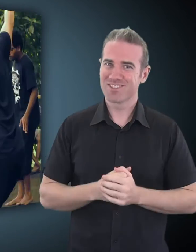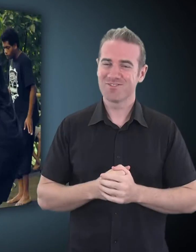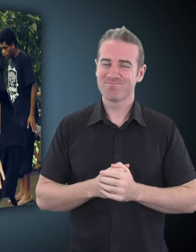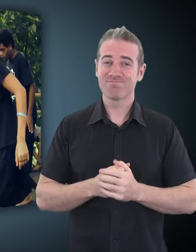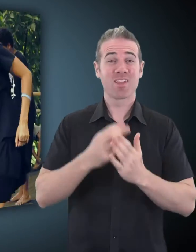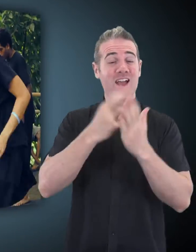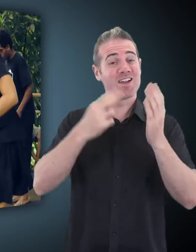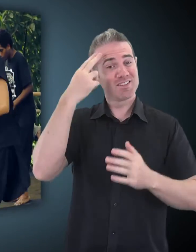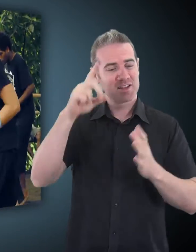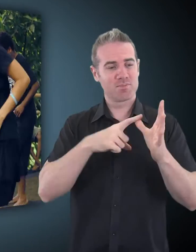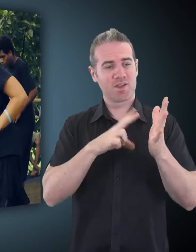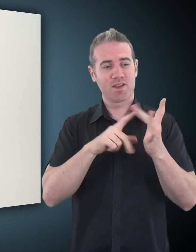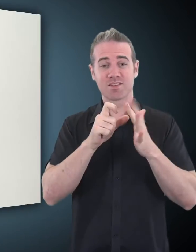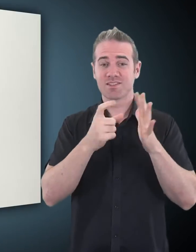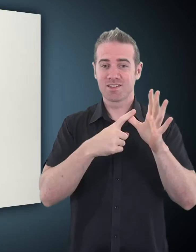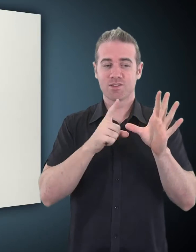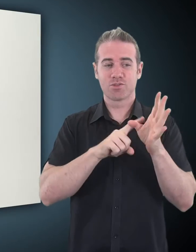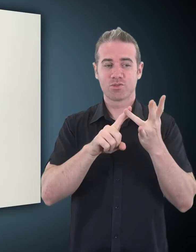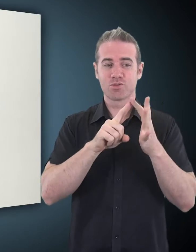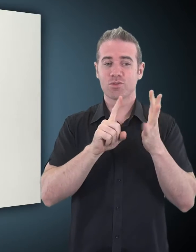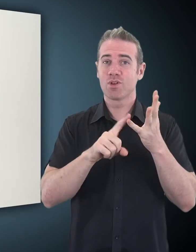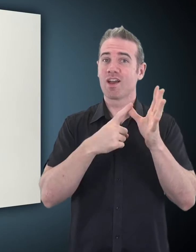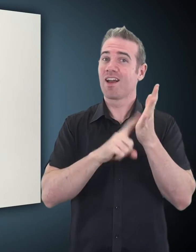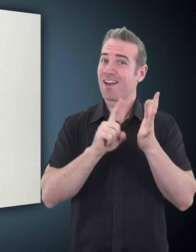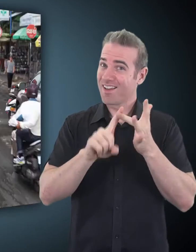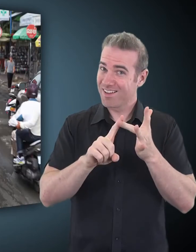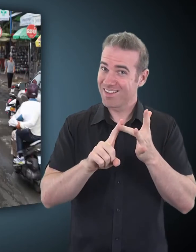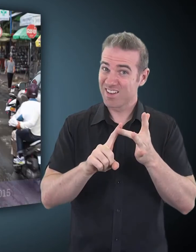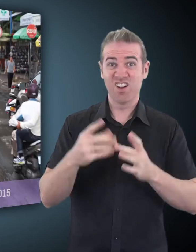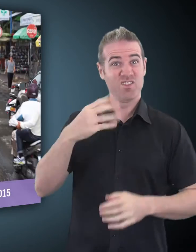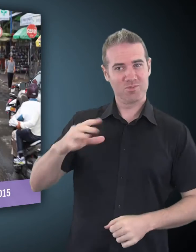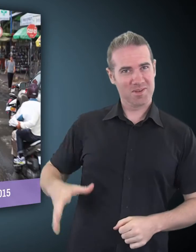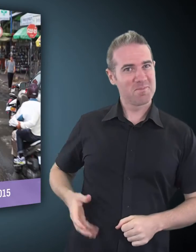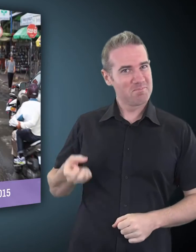between different cultural groups. Anida Yoeu Ali is an artist from Cambodia.